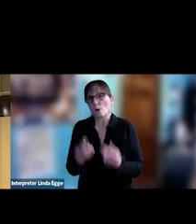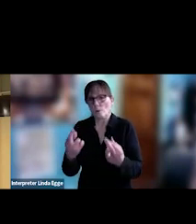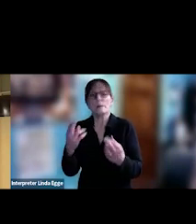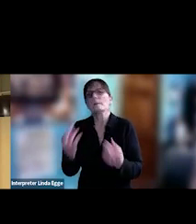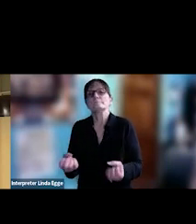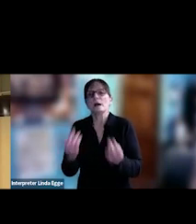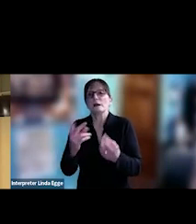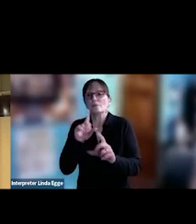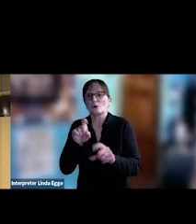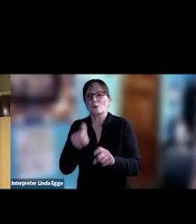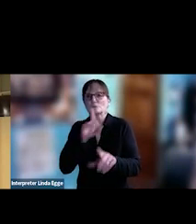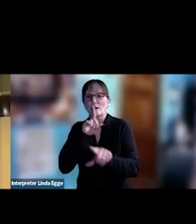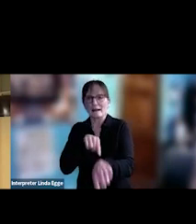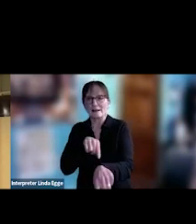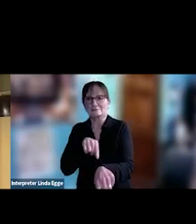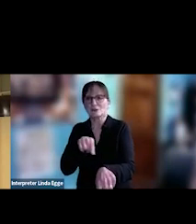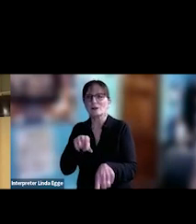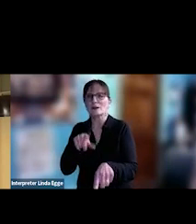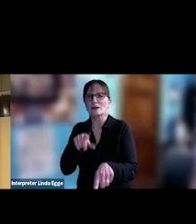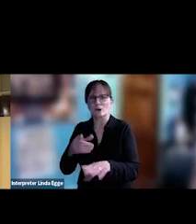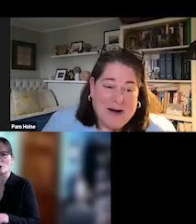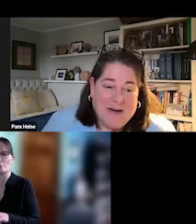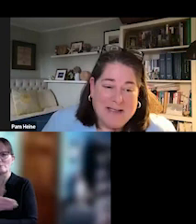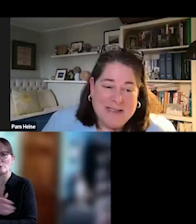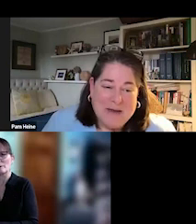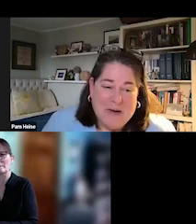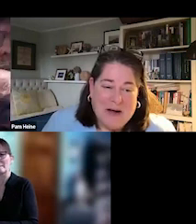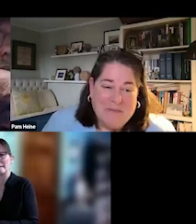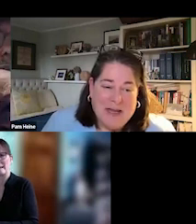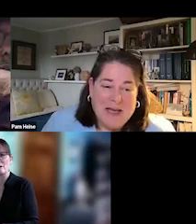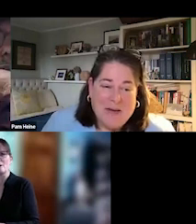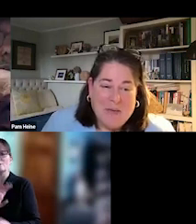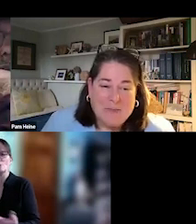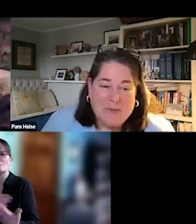were before Kate got to that subject matter area. So, anyway,